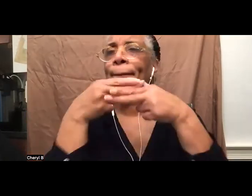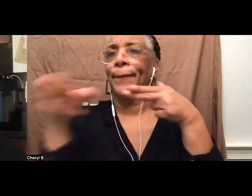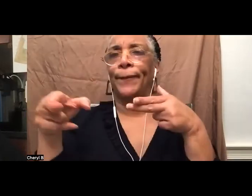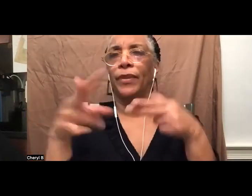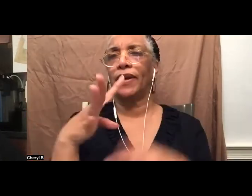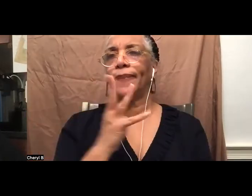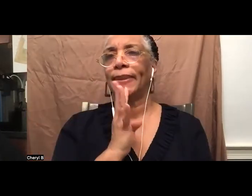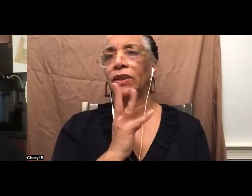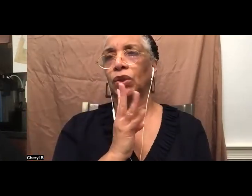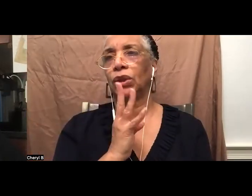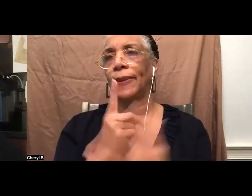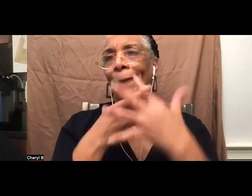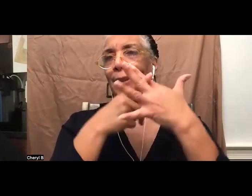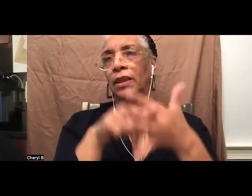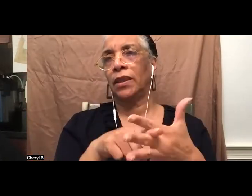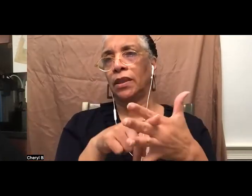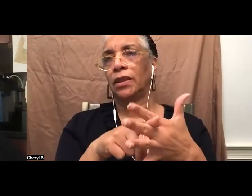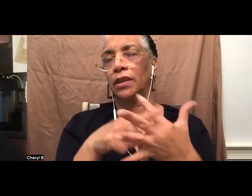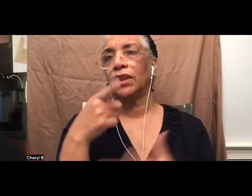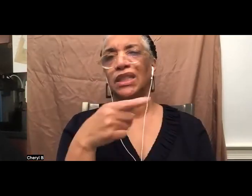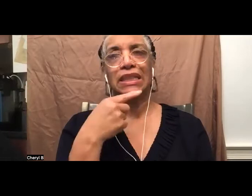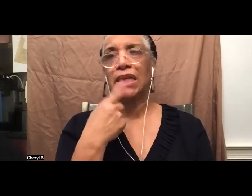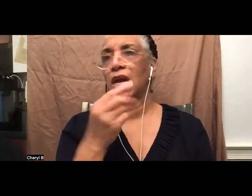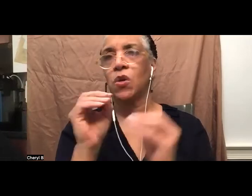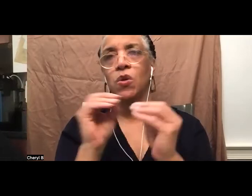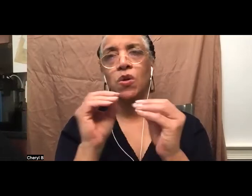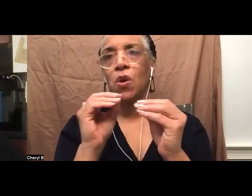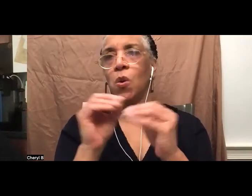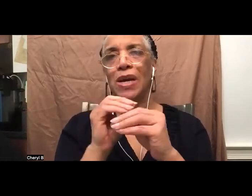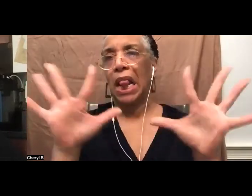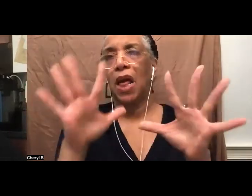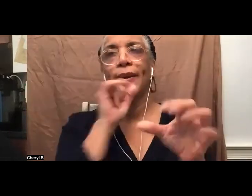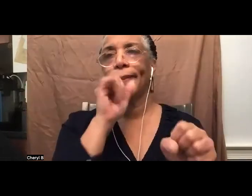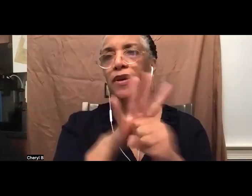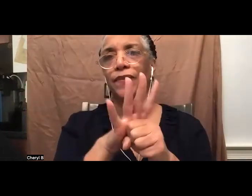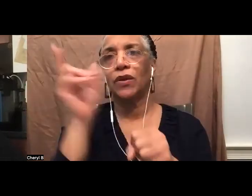and as she said, "No clear commitments from governments to engage with disabled people